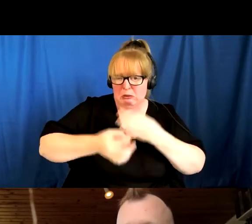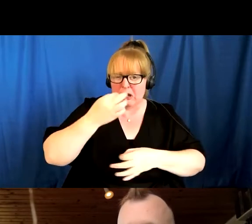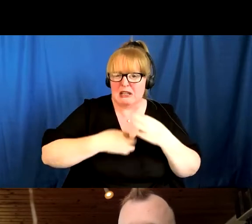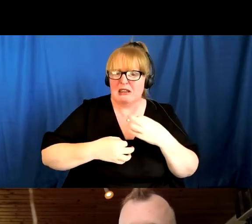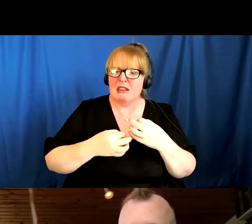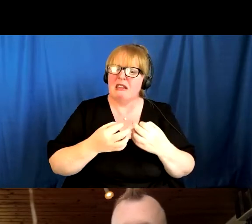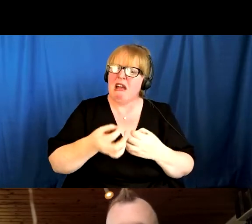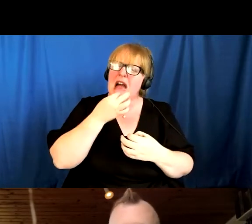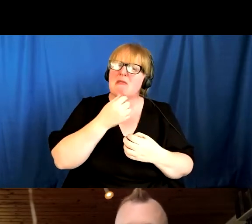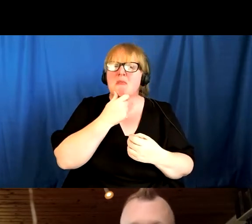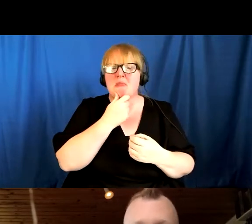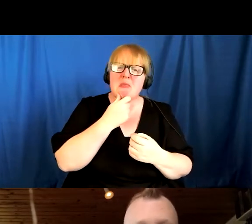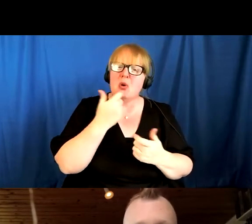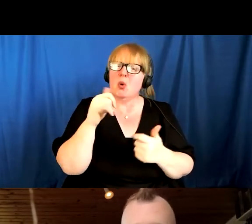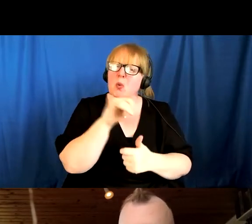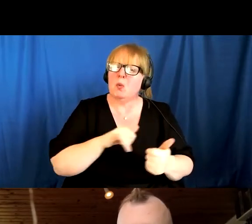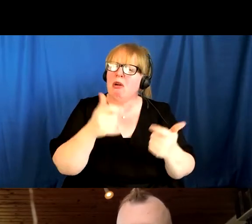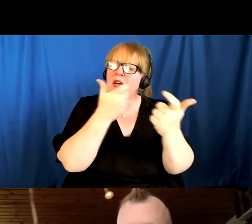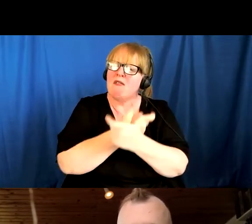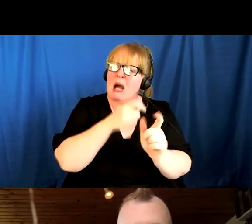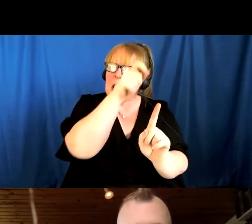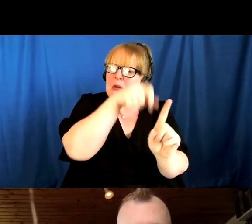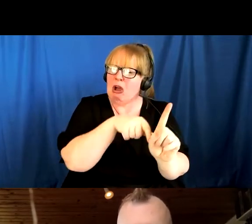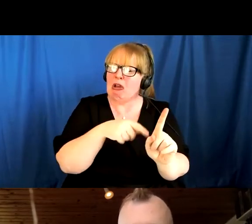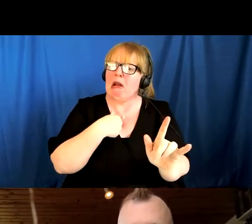they would want to work with their school. And I was very lucky that I kind of connected